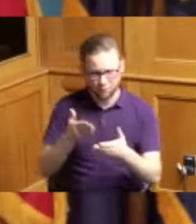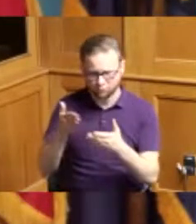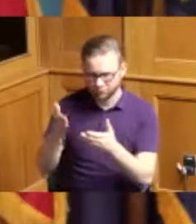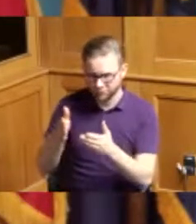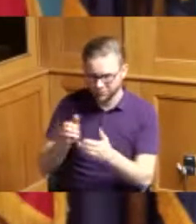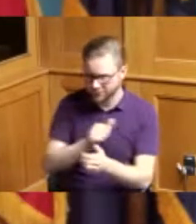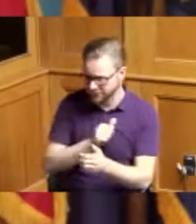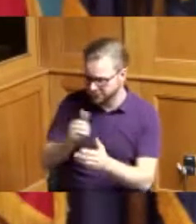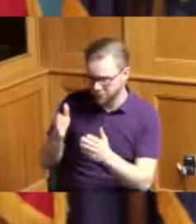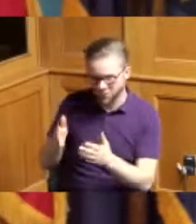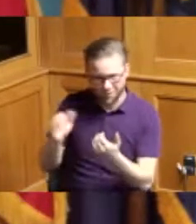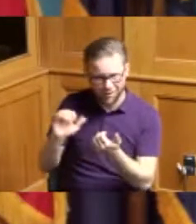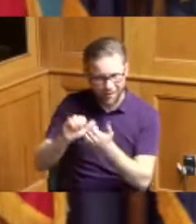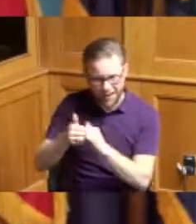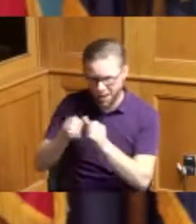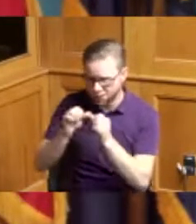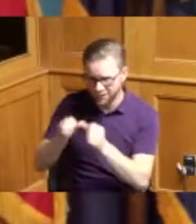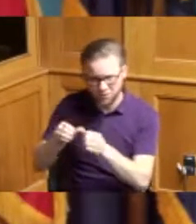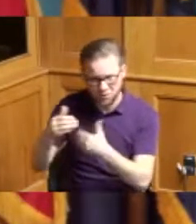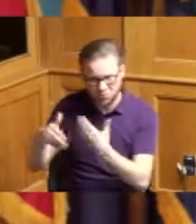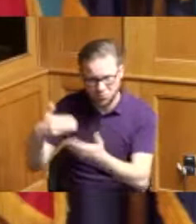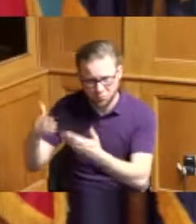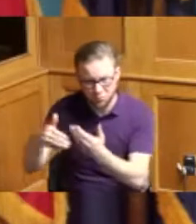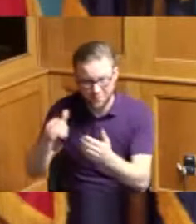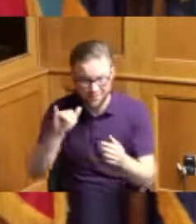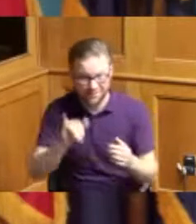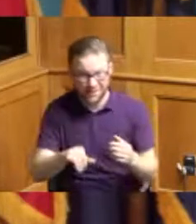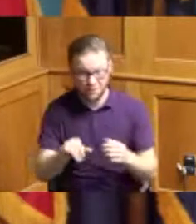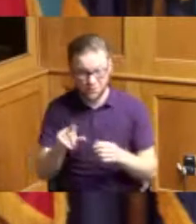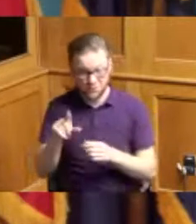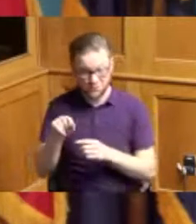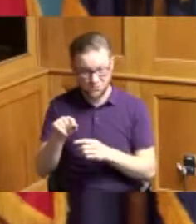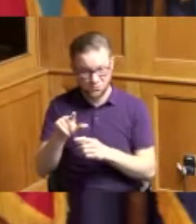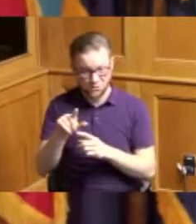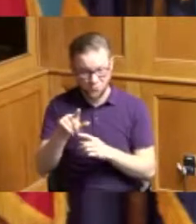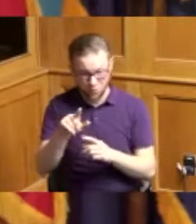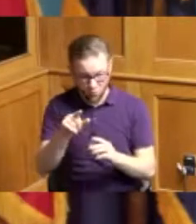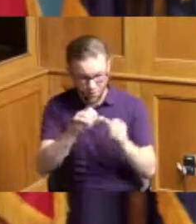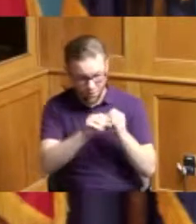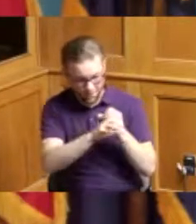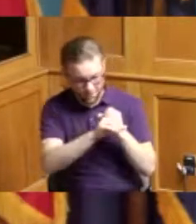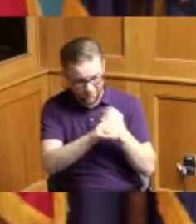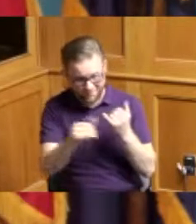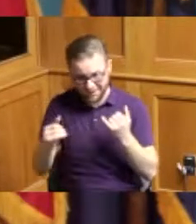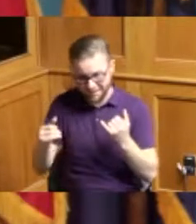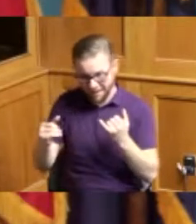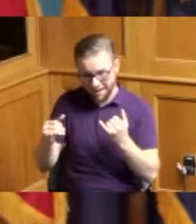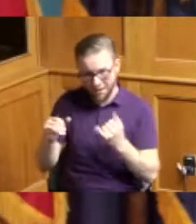that going because that was 2021 and it's 2022 now but we do have some dollars and maybe we can get